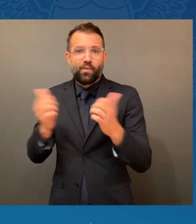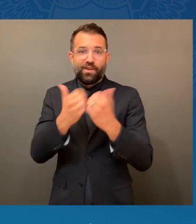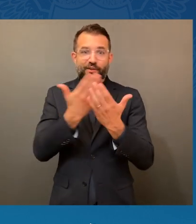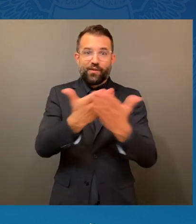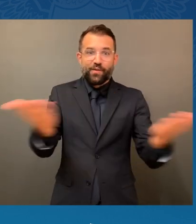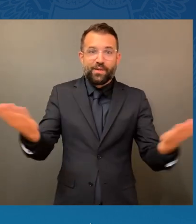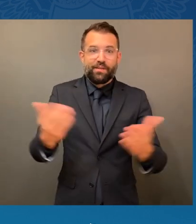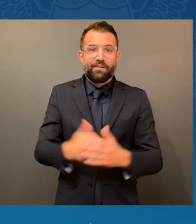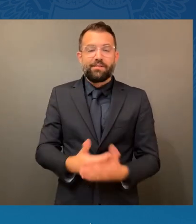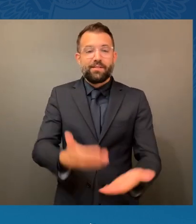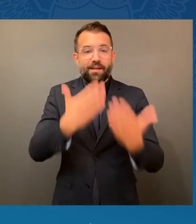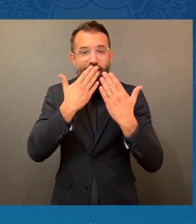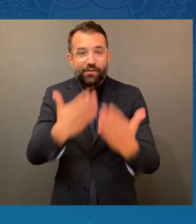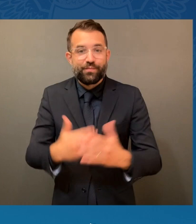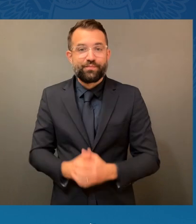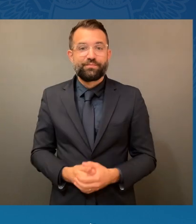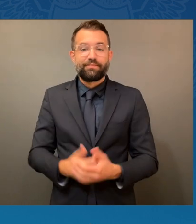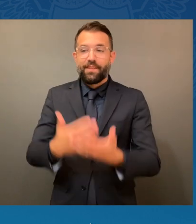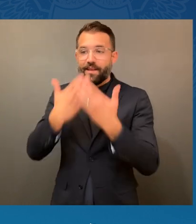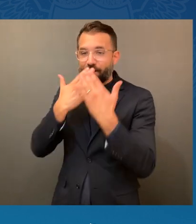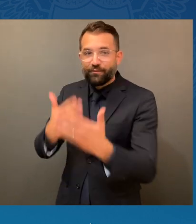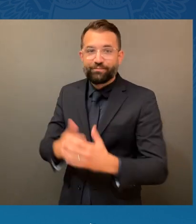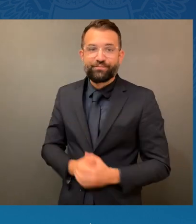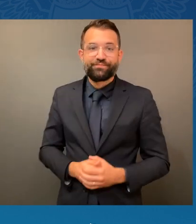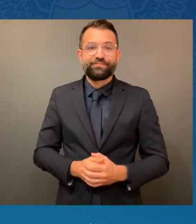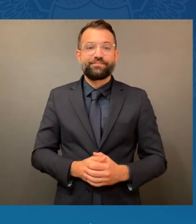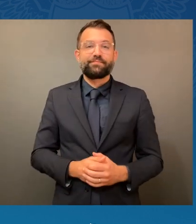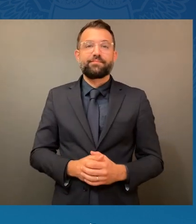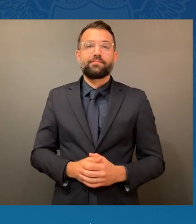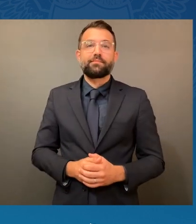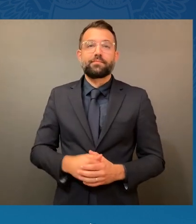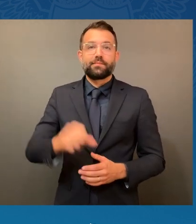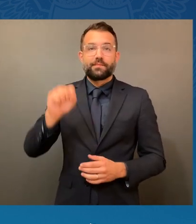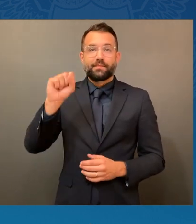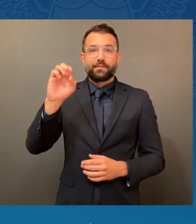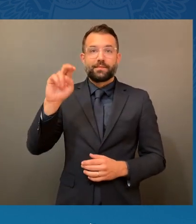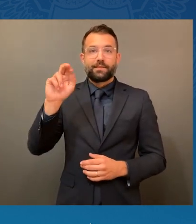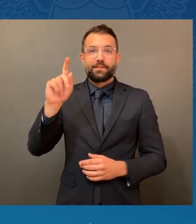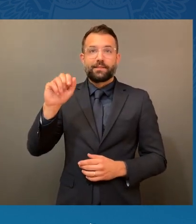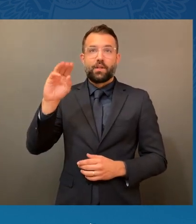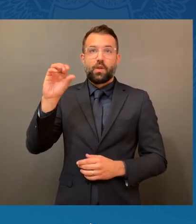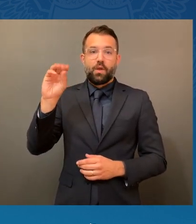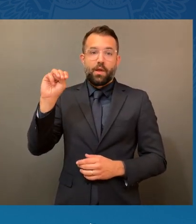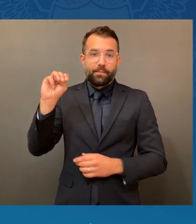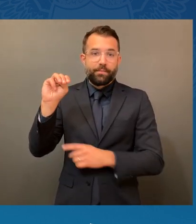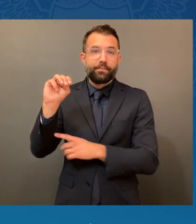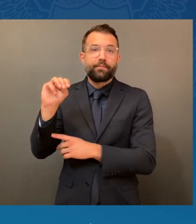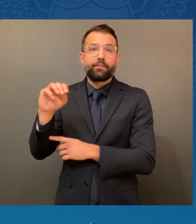Whether I have been at CENTCOM or SOCOM, Vandenberg Space Force Base in California,